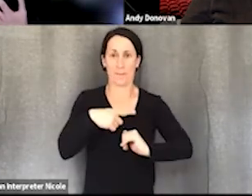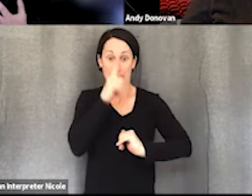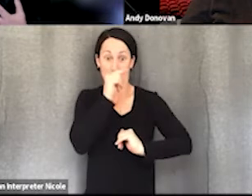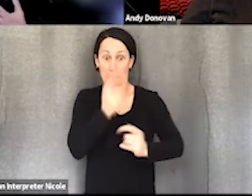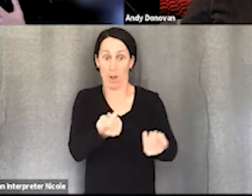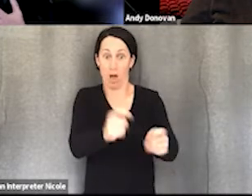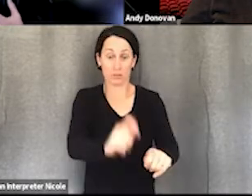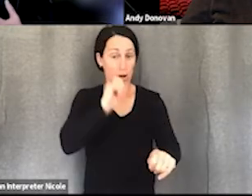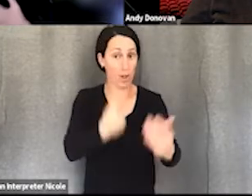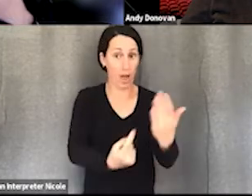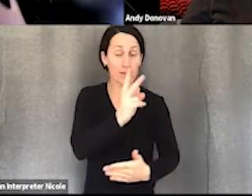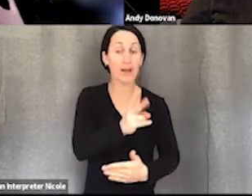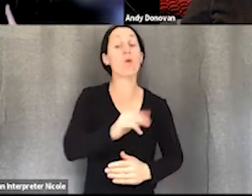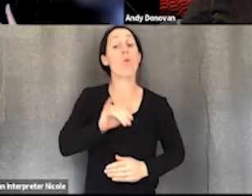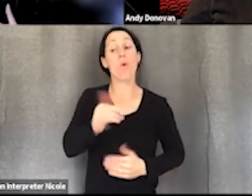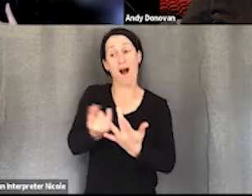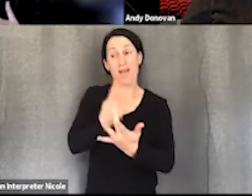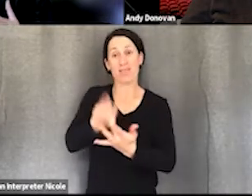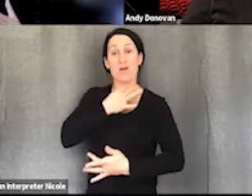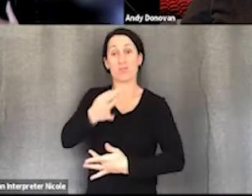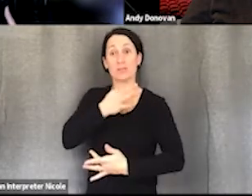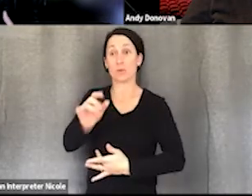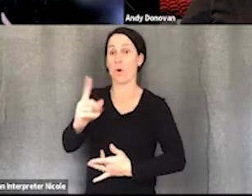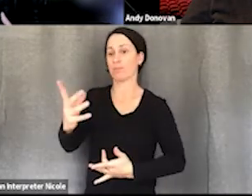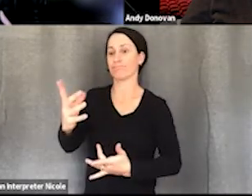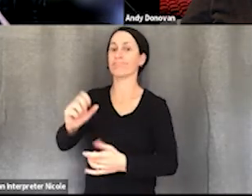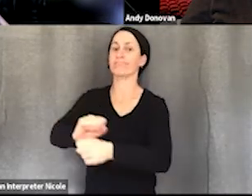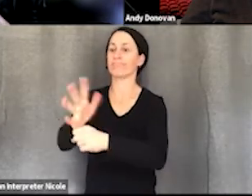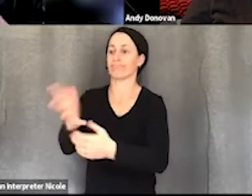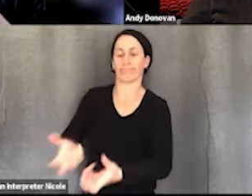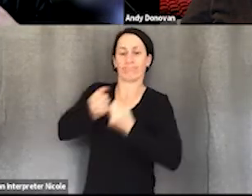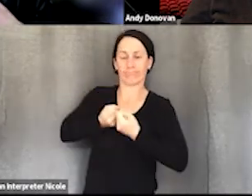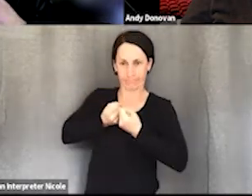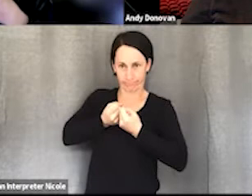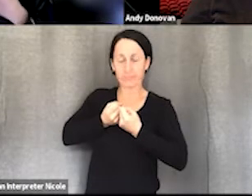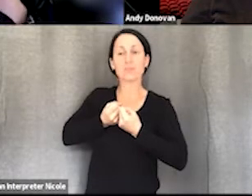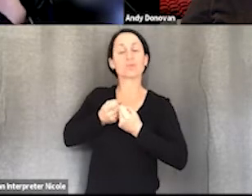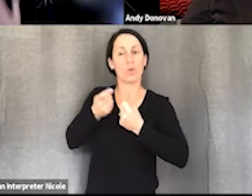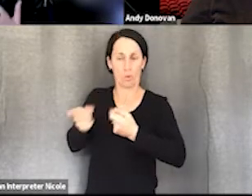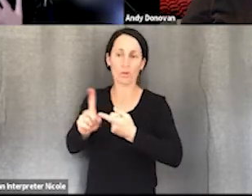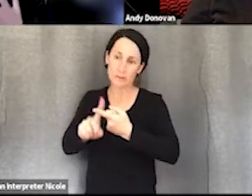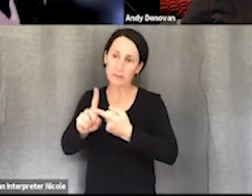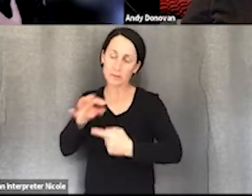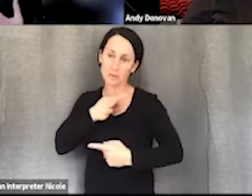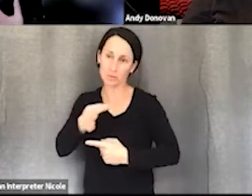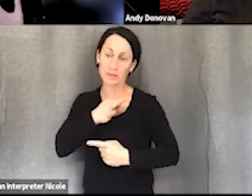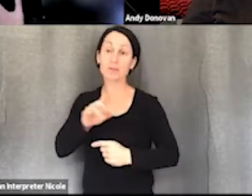transmitting the virus is still up there as a key risk, but it is no the top risk for